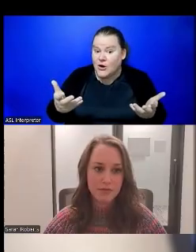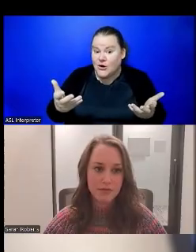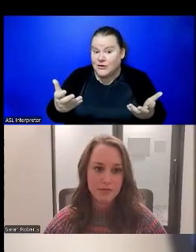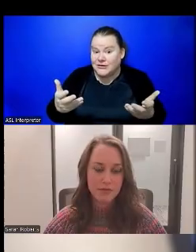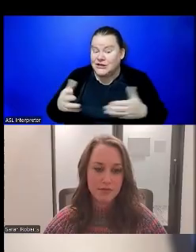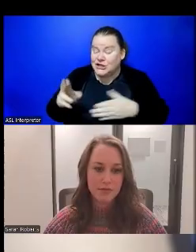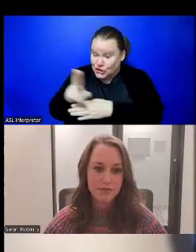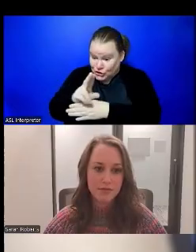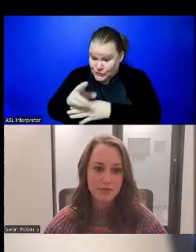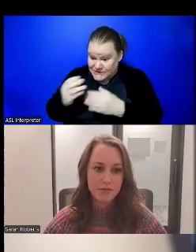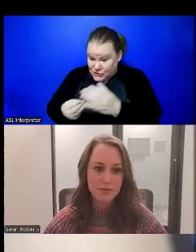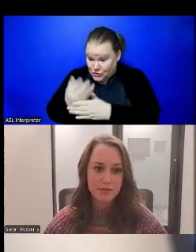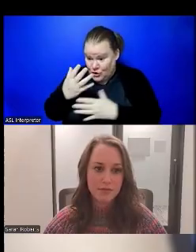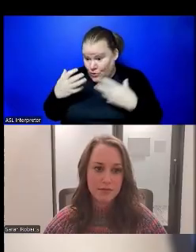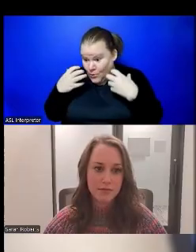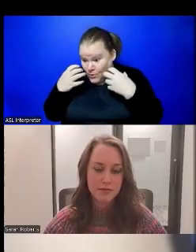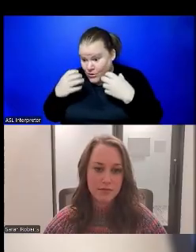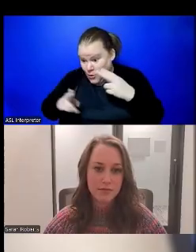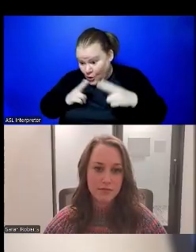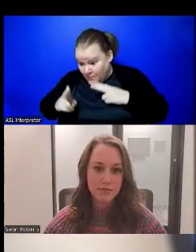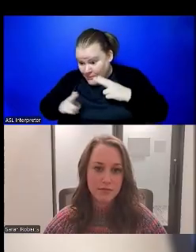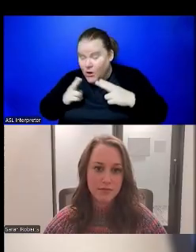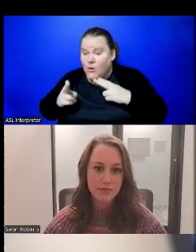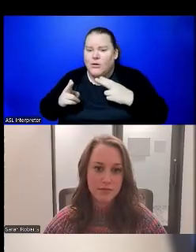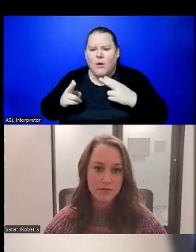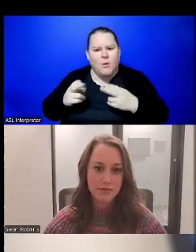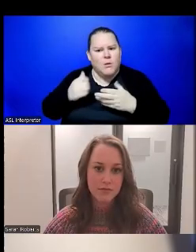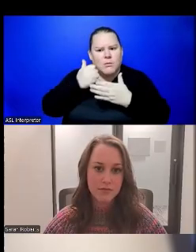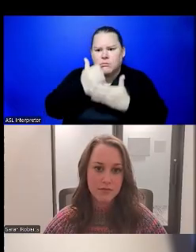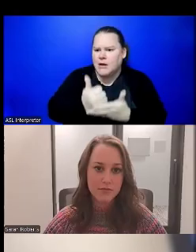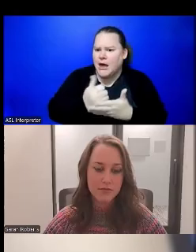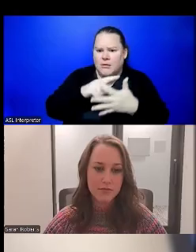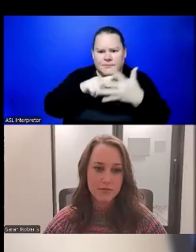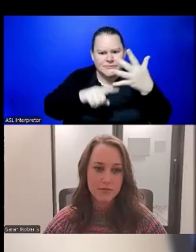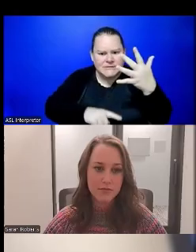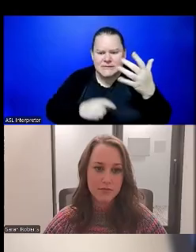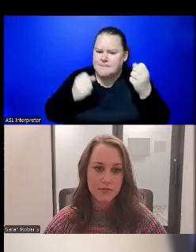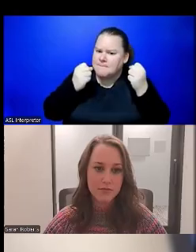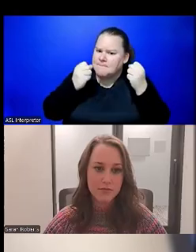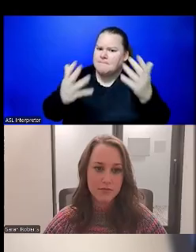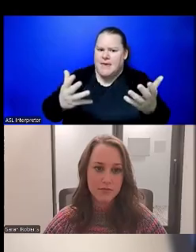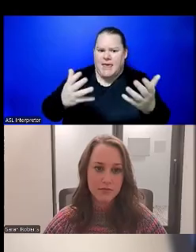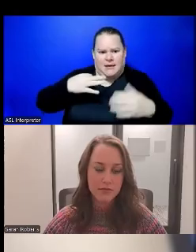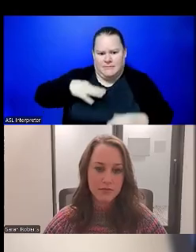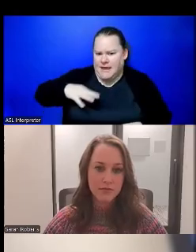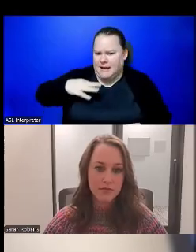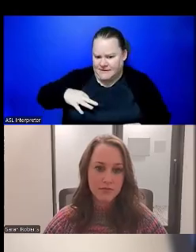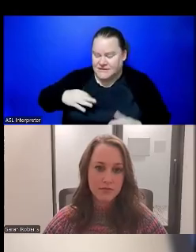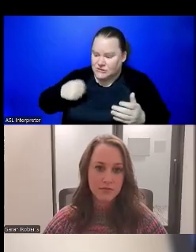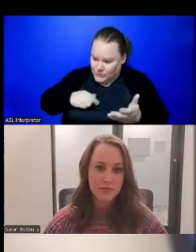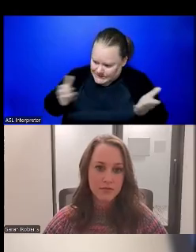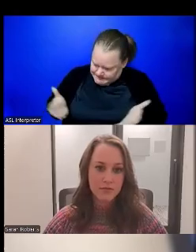just it helps in so many ways that we are big believers in getting them started early. Okay, next slide.